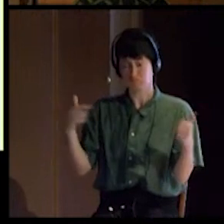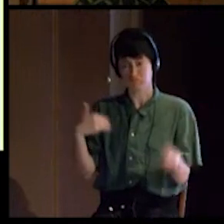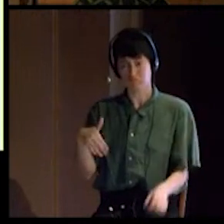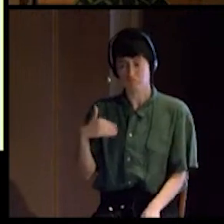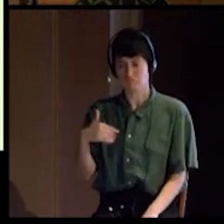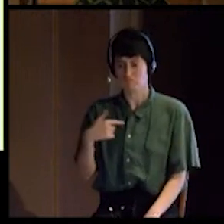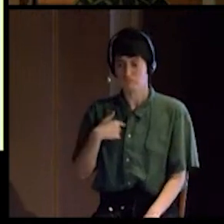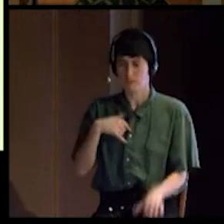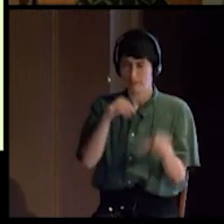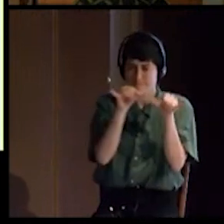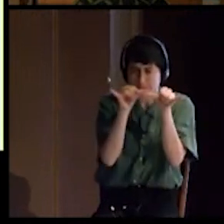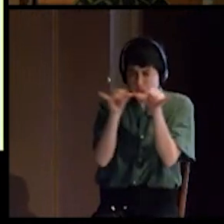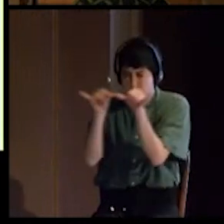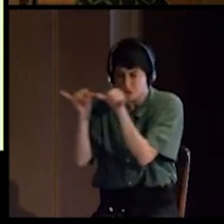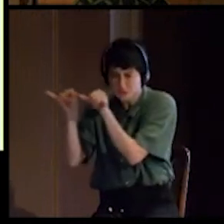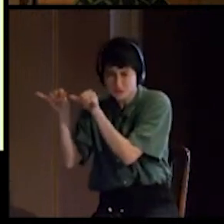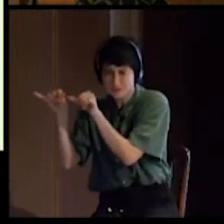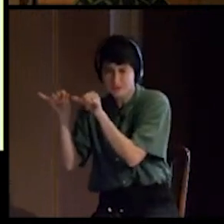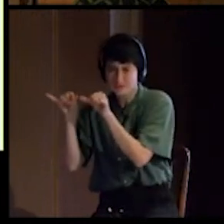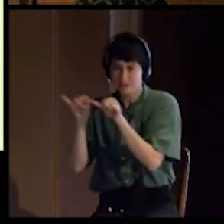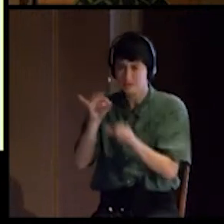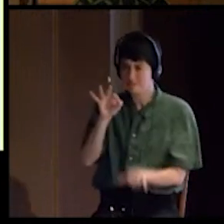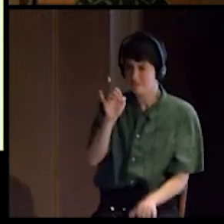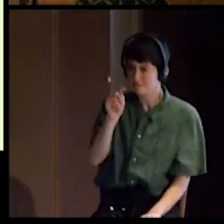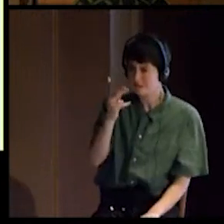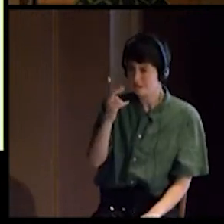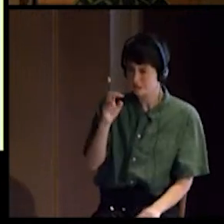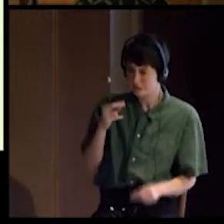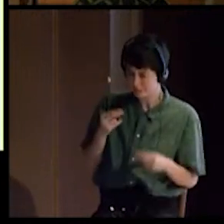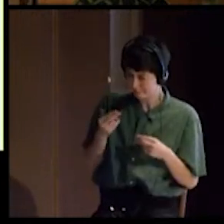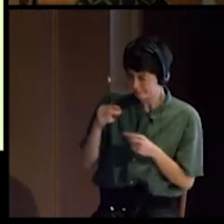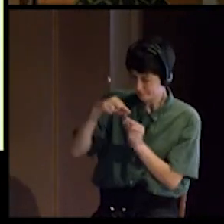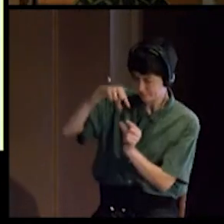of almost 250 species, did some stats on it,